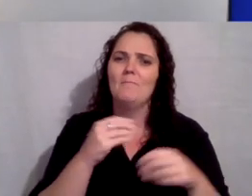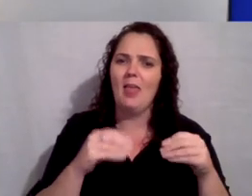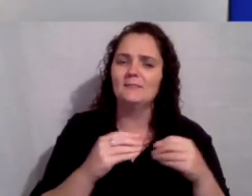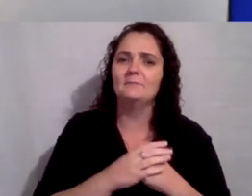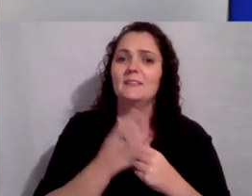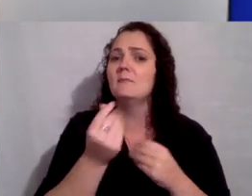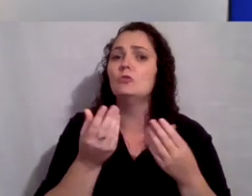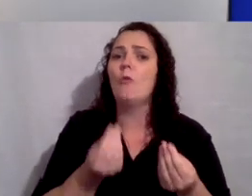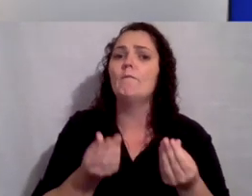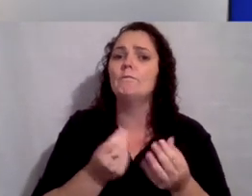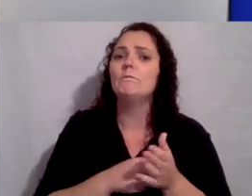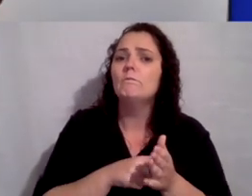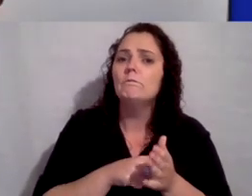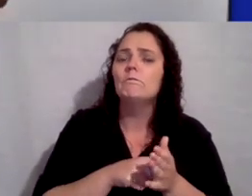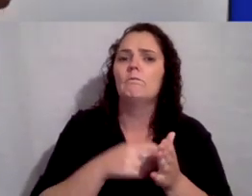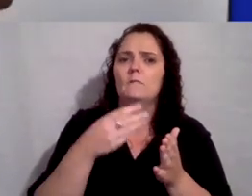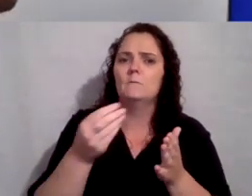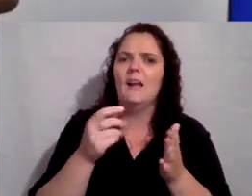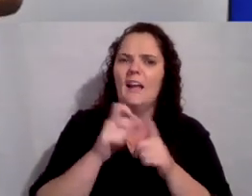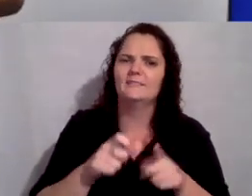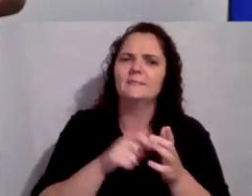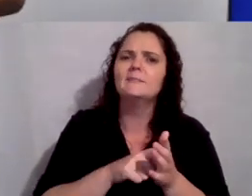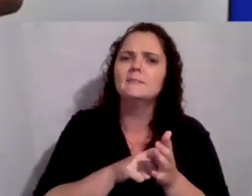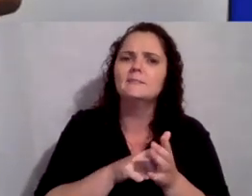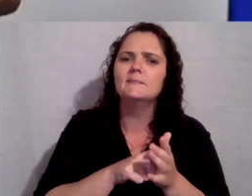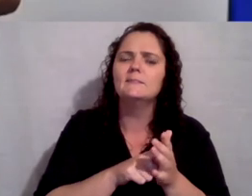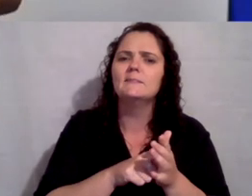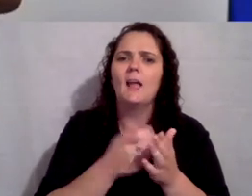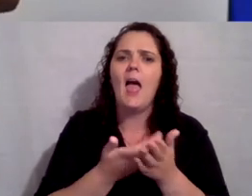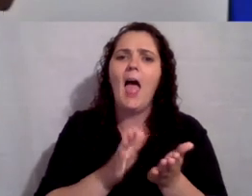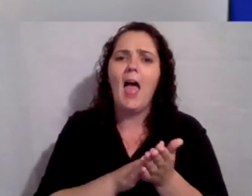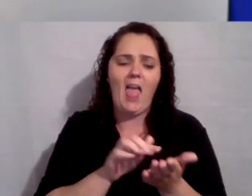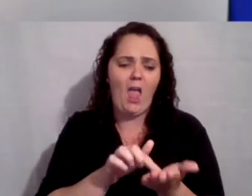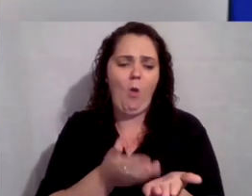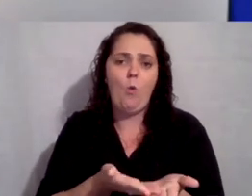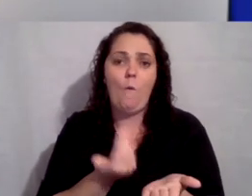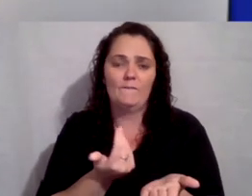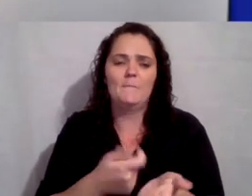some of them are harder, some of them are softer but they are just a piece of vinyl and they work by friction, by rubbing on